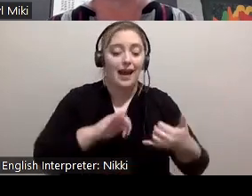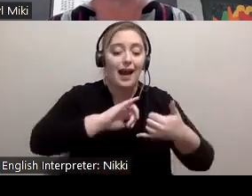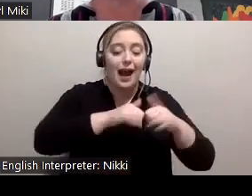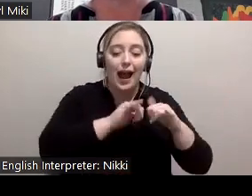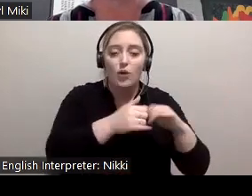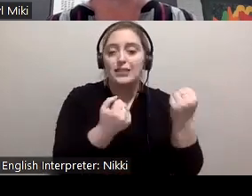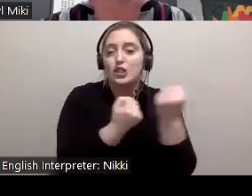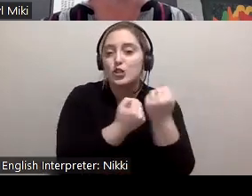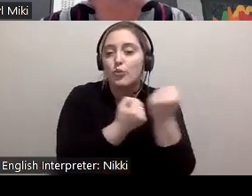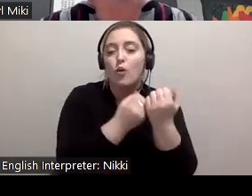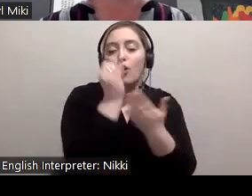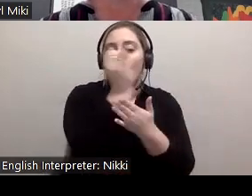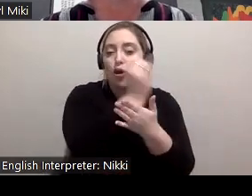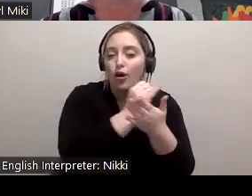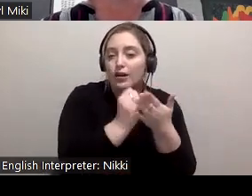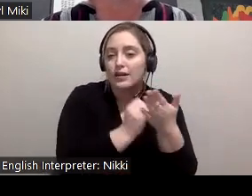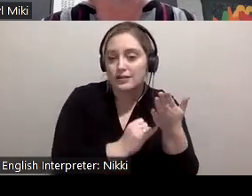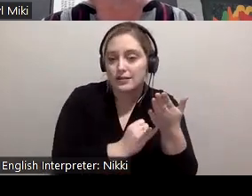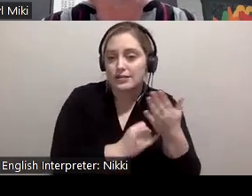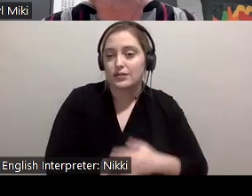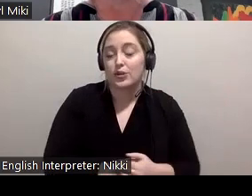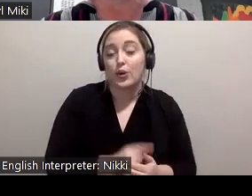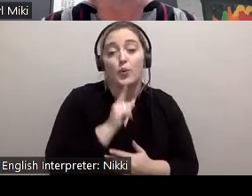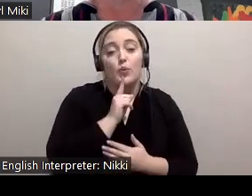artists. This section is really very important. Here's where